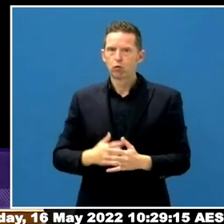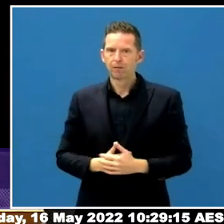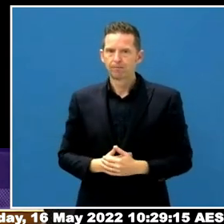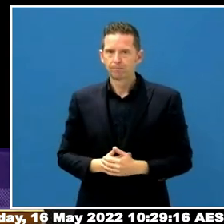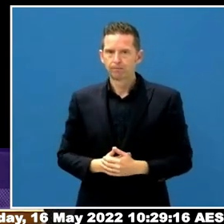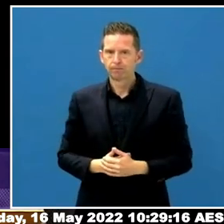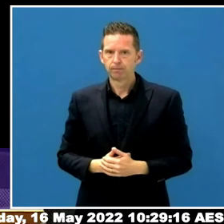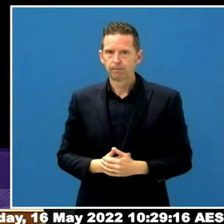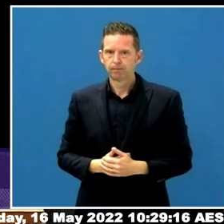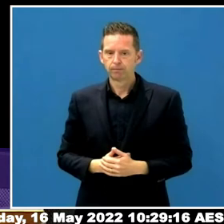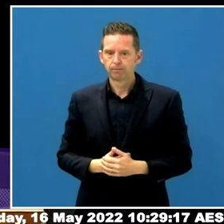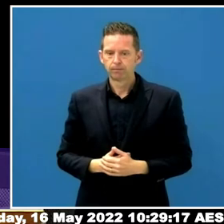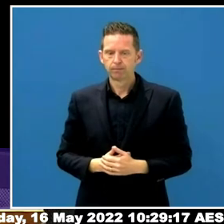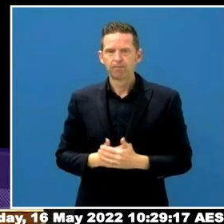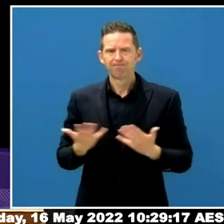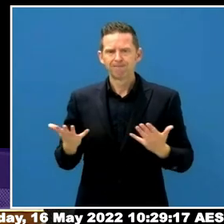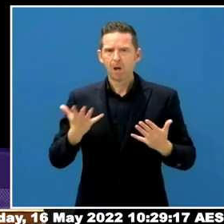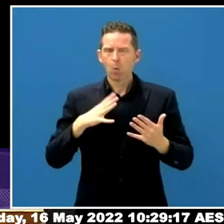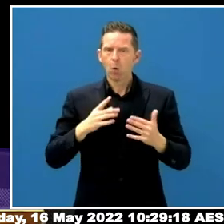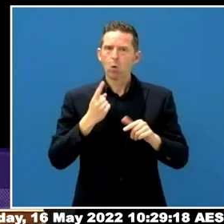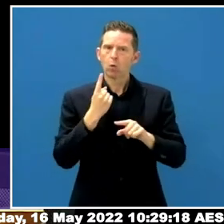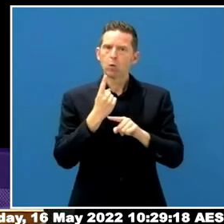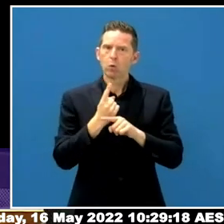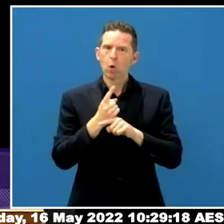Can I deal with the subject of the death of Merna Aprem.